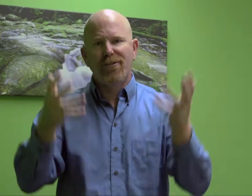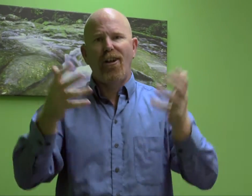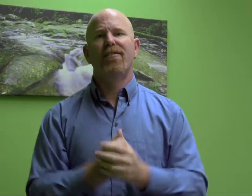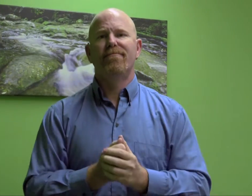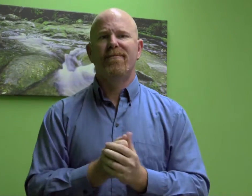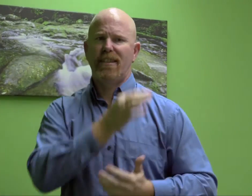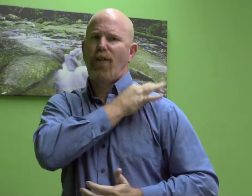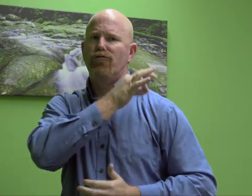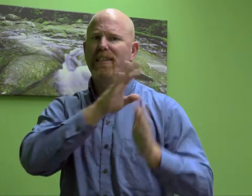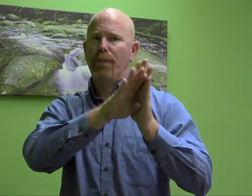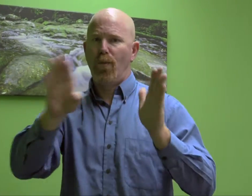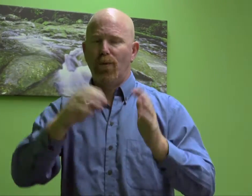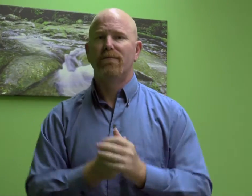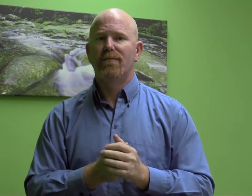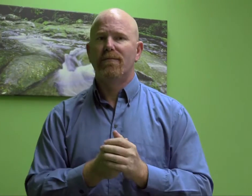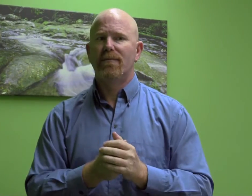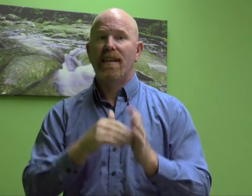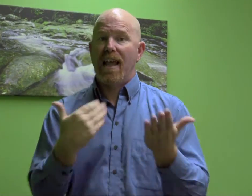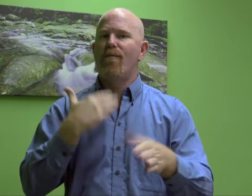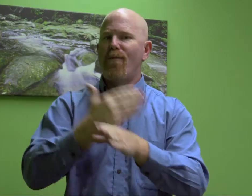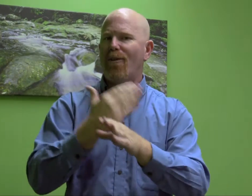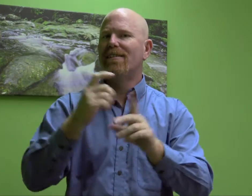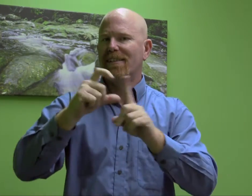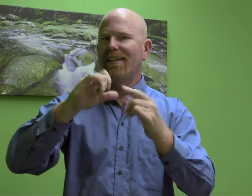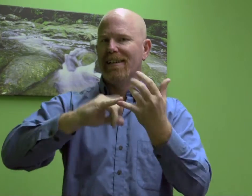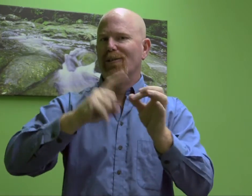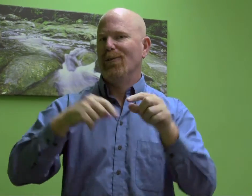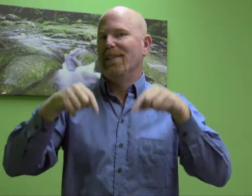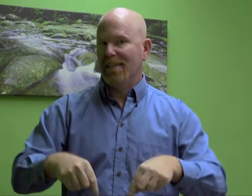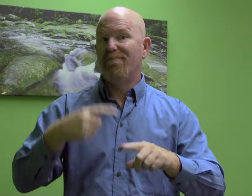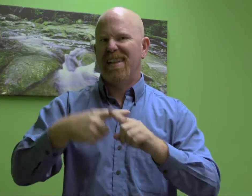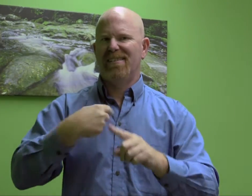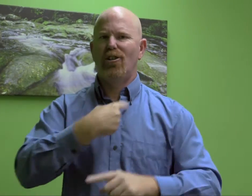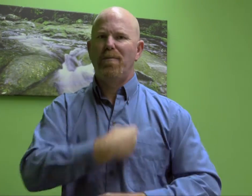Then I retired from there and I volunteered on the board, but now I work here at DSQ.